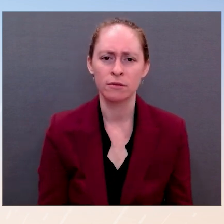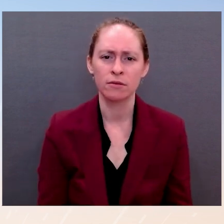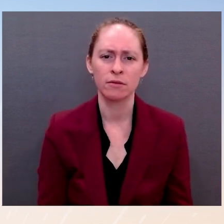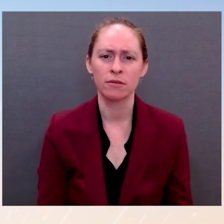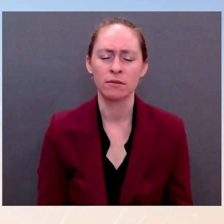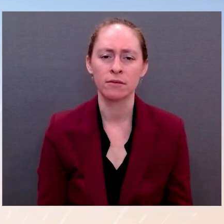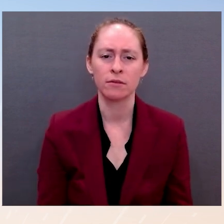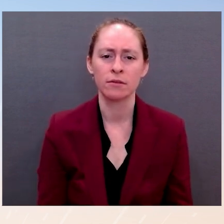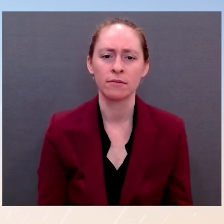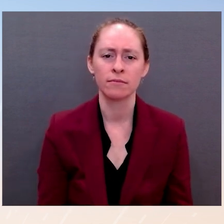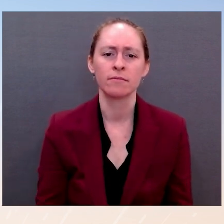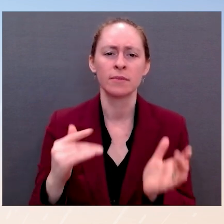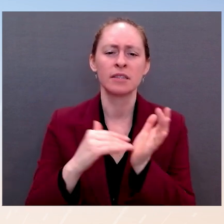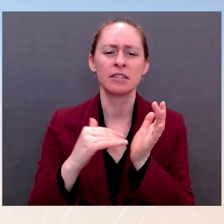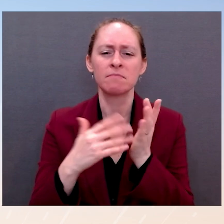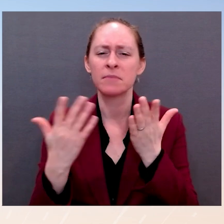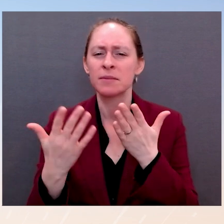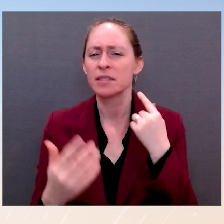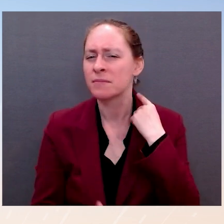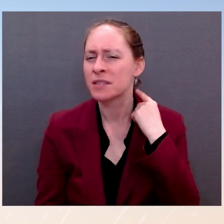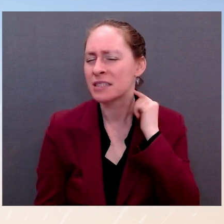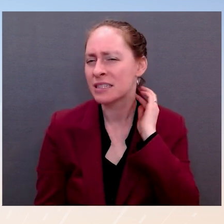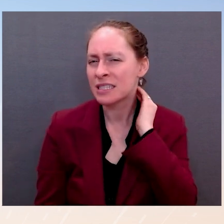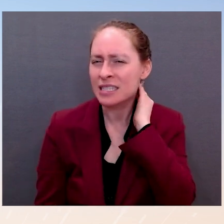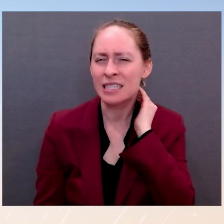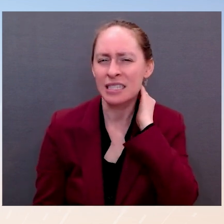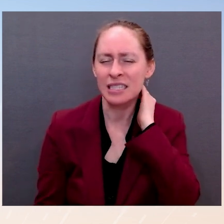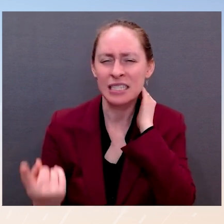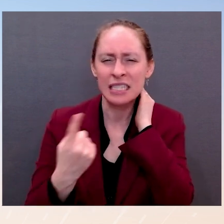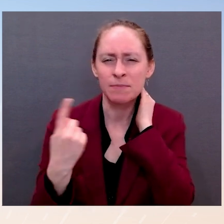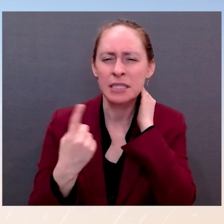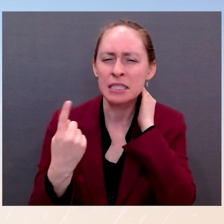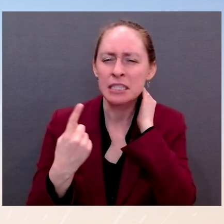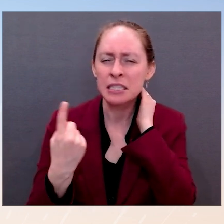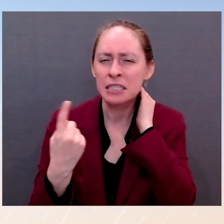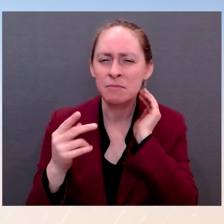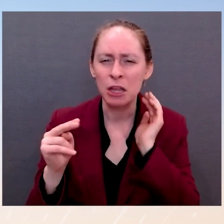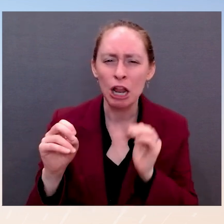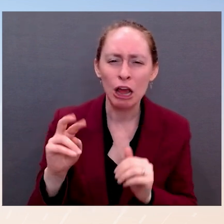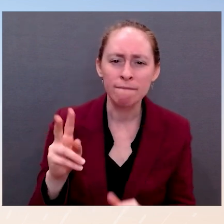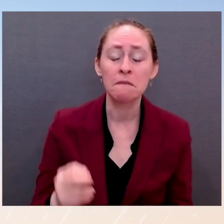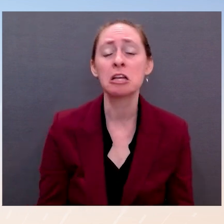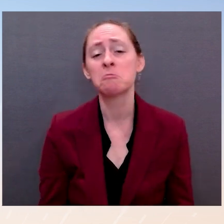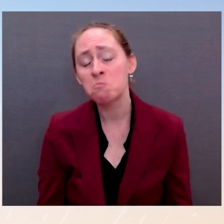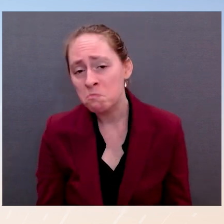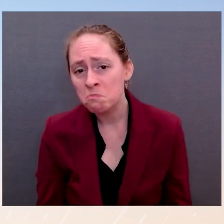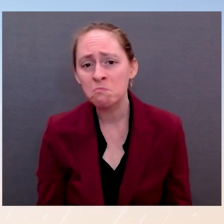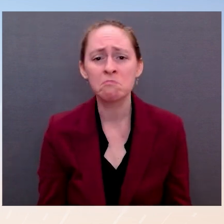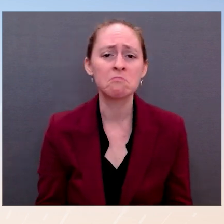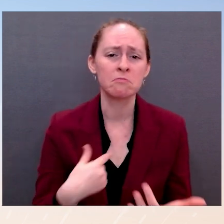The doctor said, well, you might have pinched nerve, it could take a little while to recover. I did rehab and gave it rest,